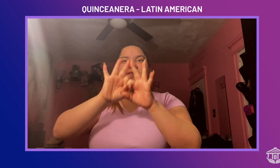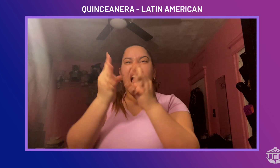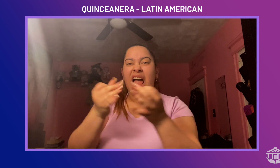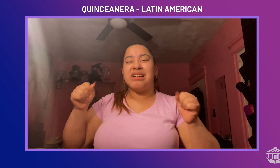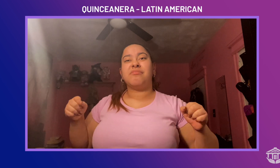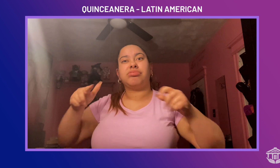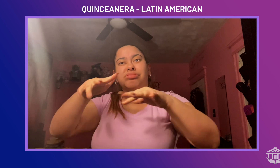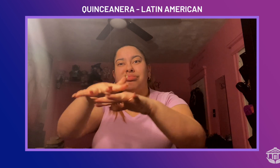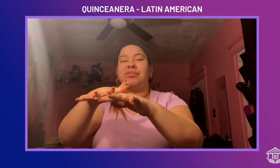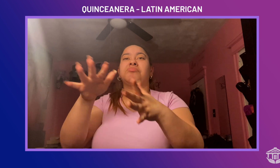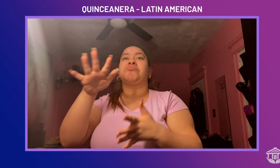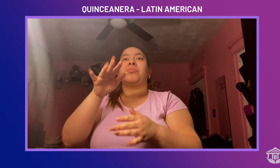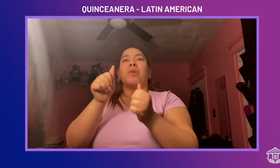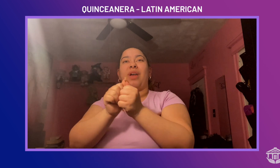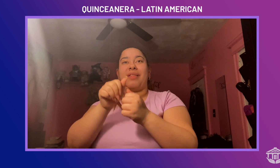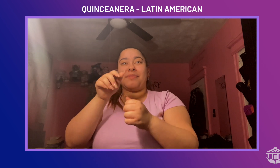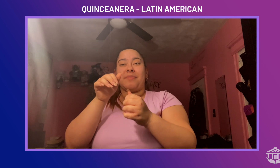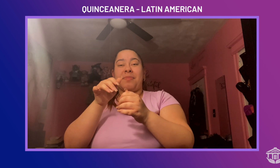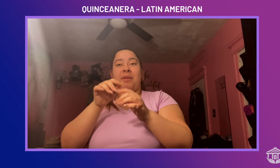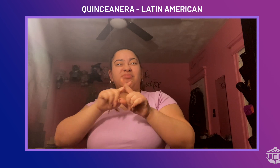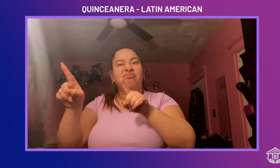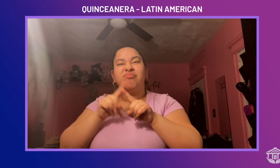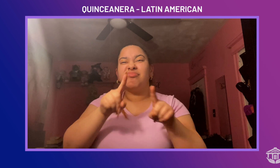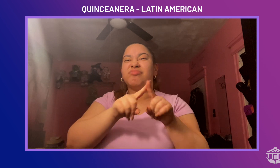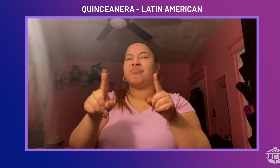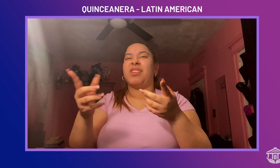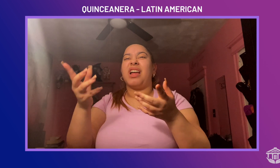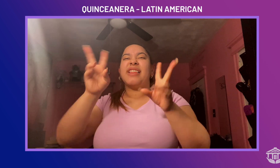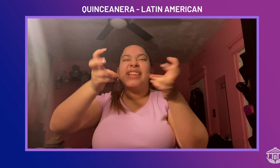Sometimes there’s even a theme for the quinceanera. There’s also music and dancing,